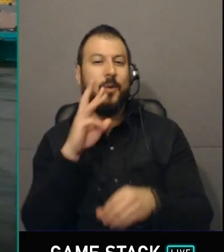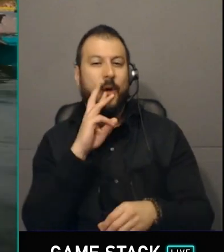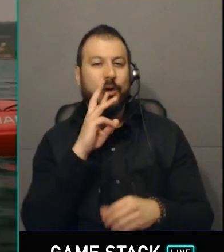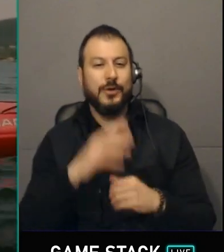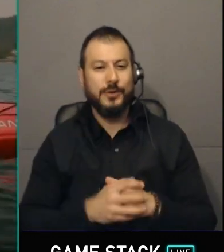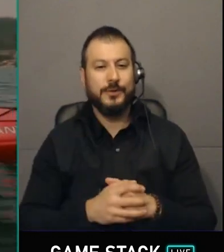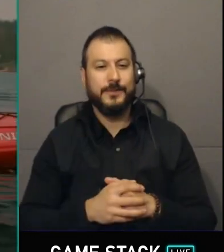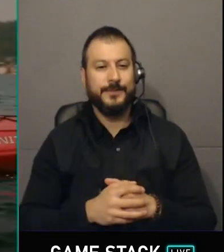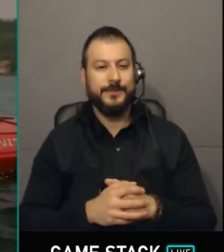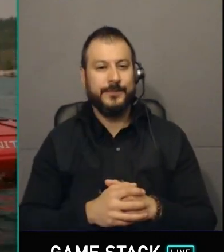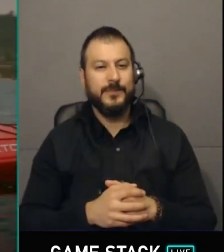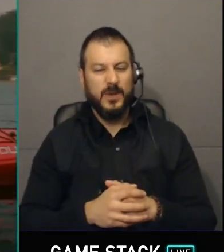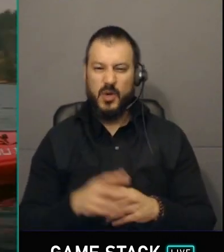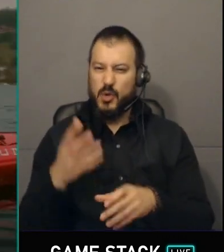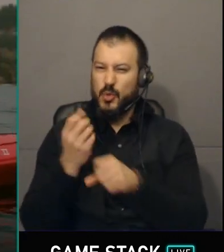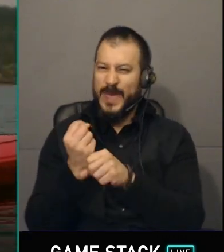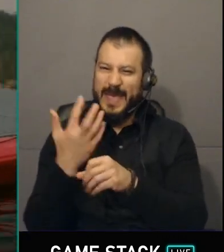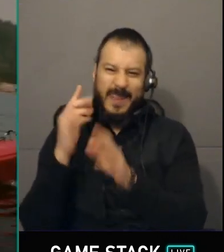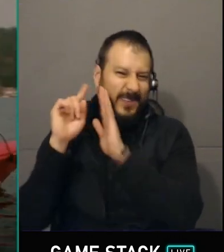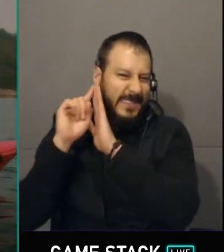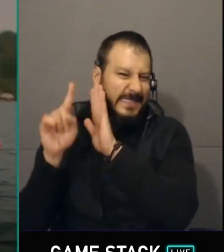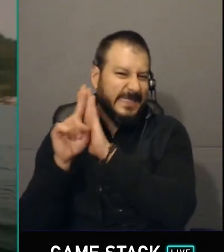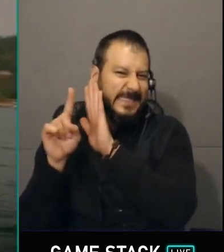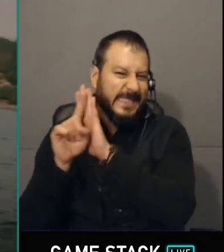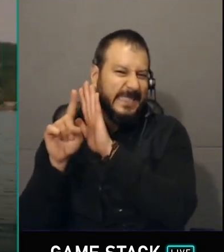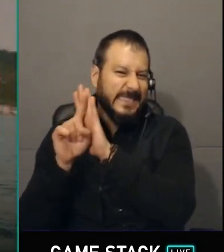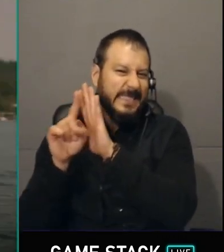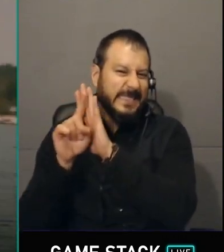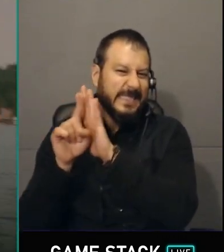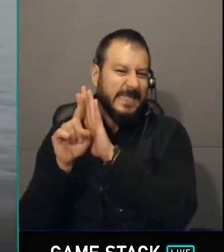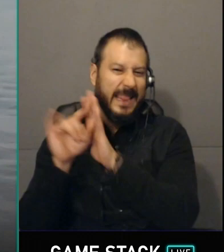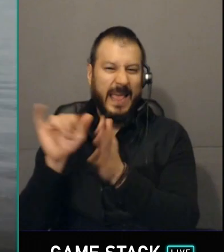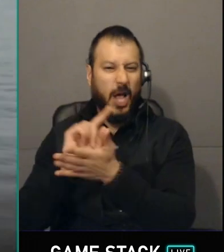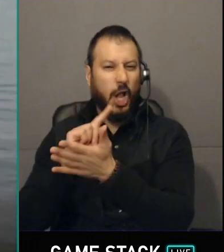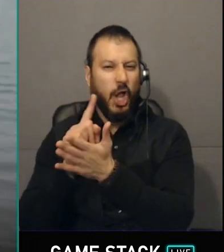it's, sort of, a benign like clock ticking almost, it's kind of a loping rhythm.”